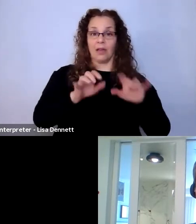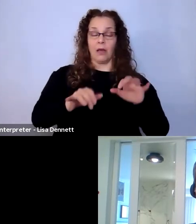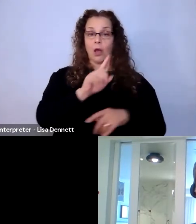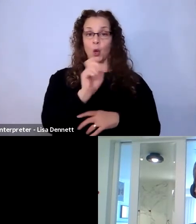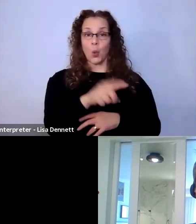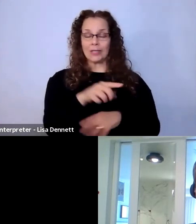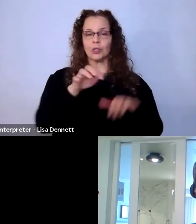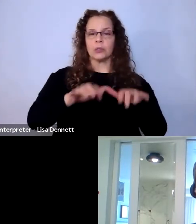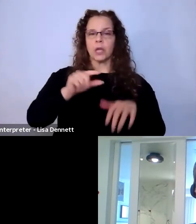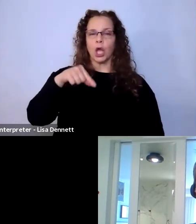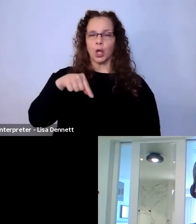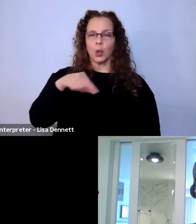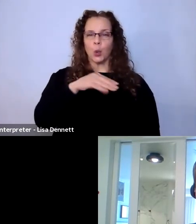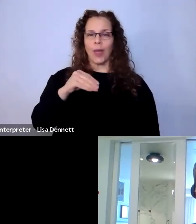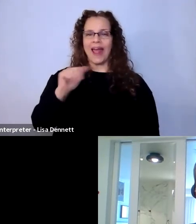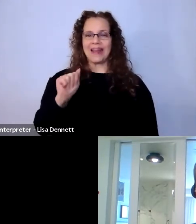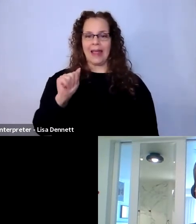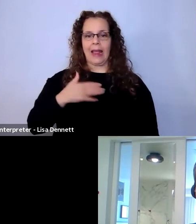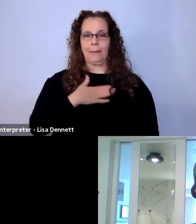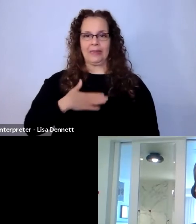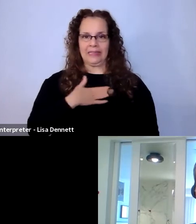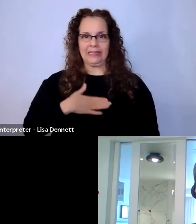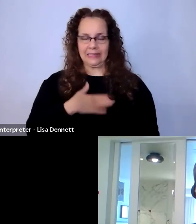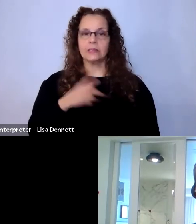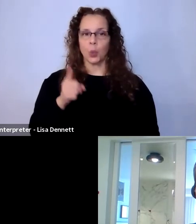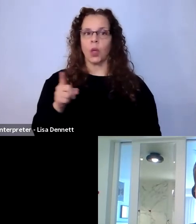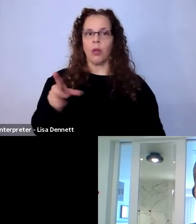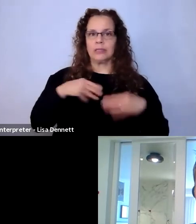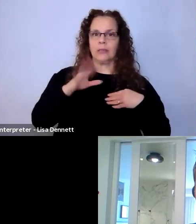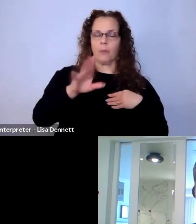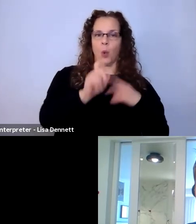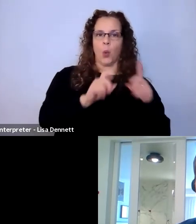we'll take them during the conversation, and you can also get the closed captions